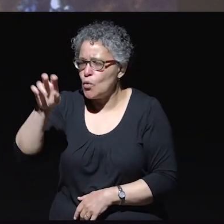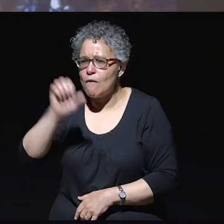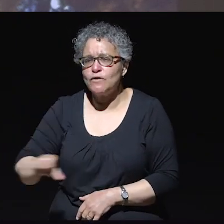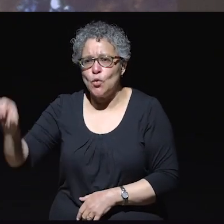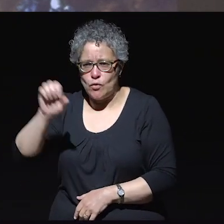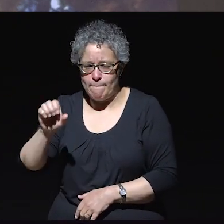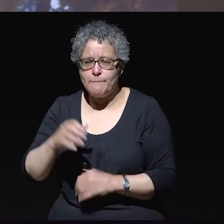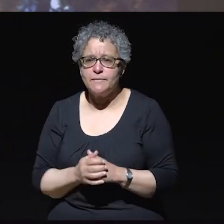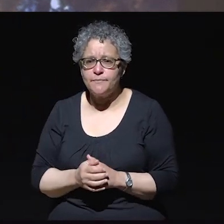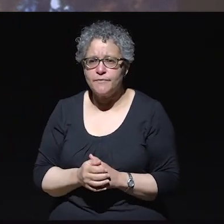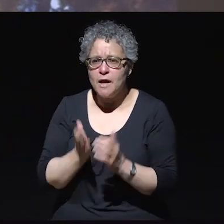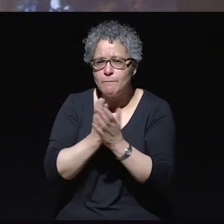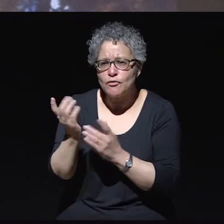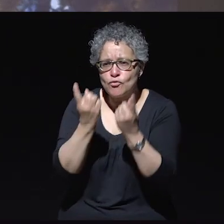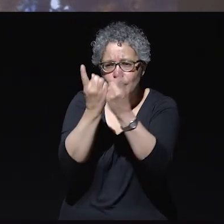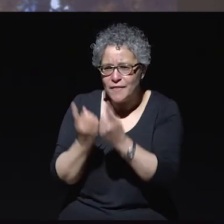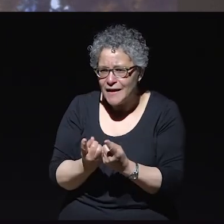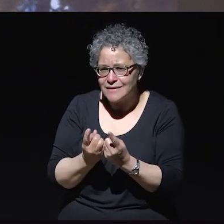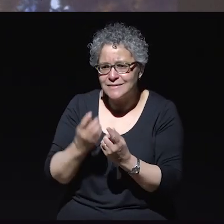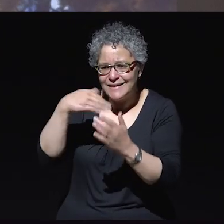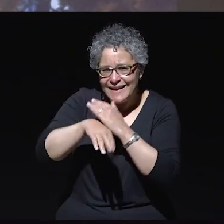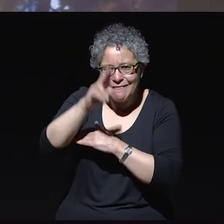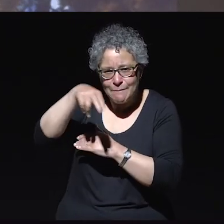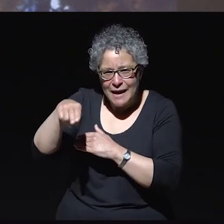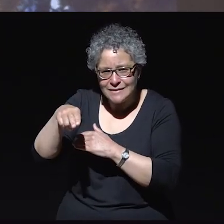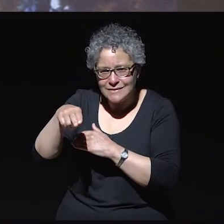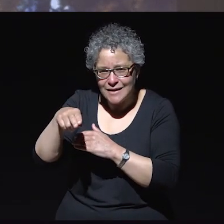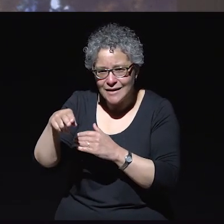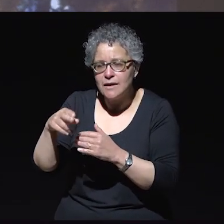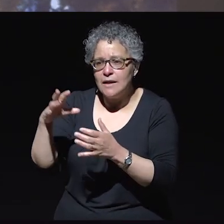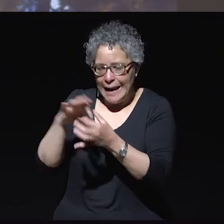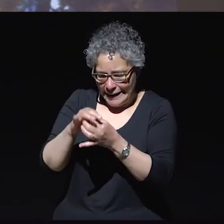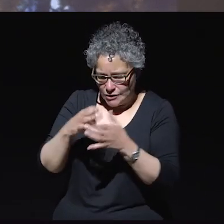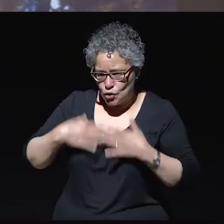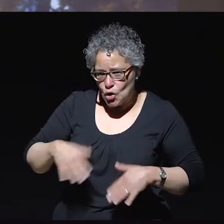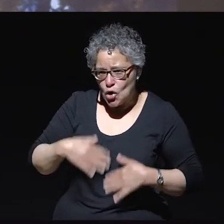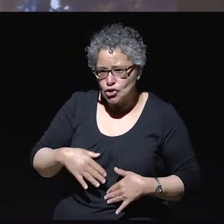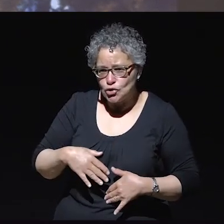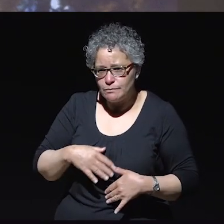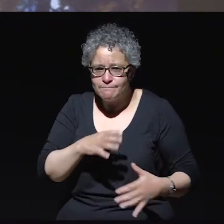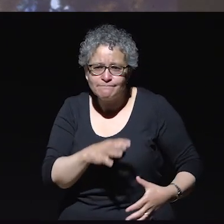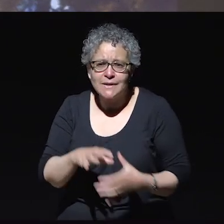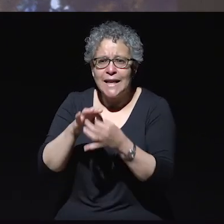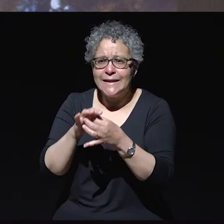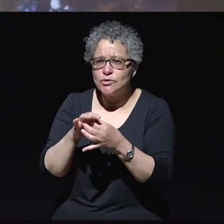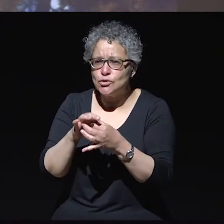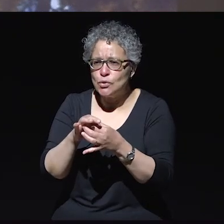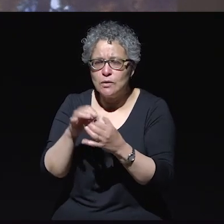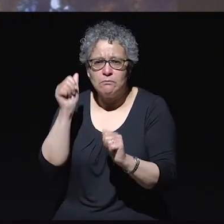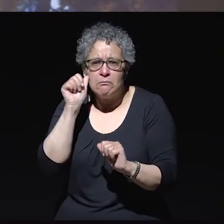through those accoutrements, through the specific costume of Van Dyck, to the connoisseurship of the 17th century,